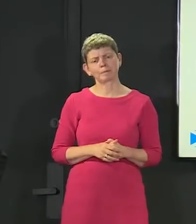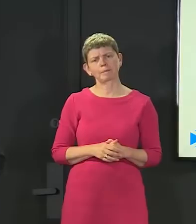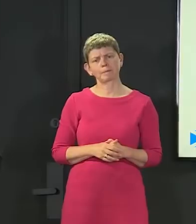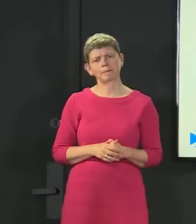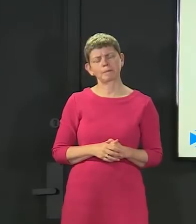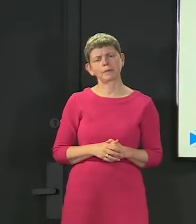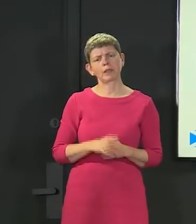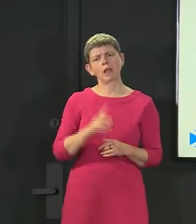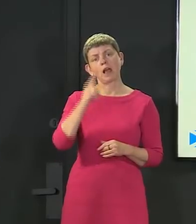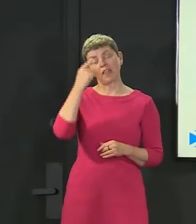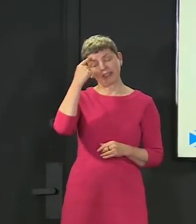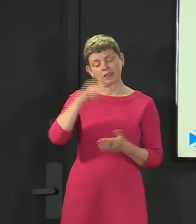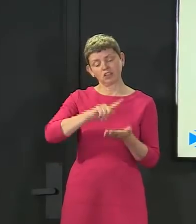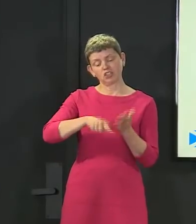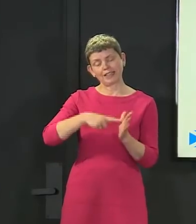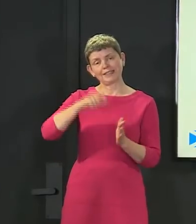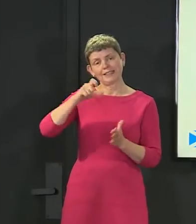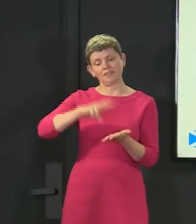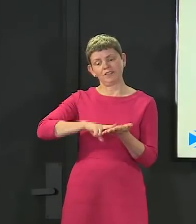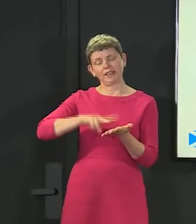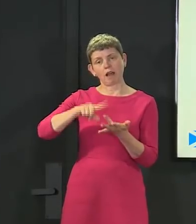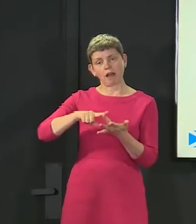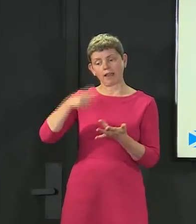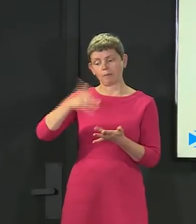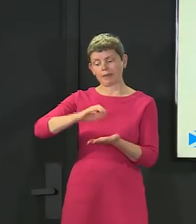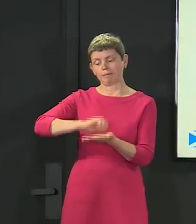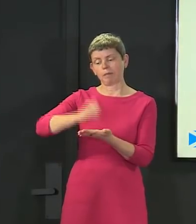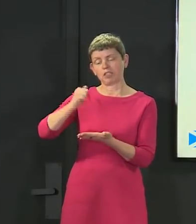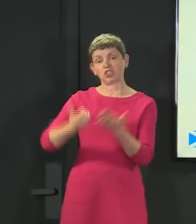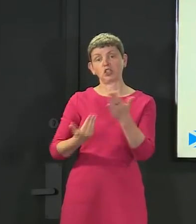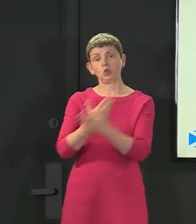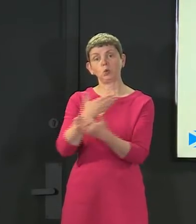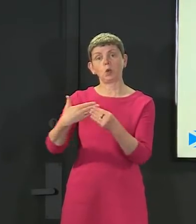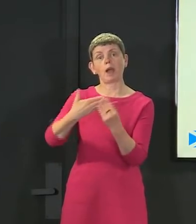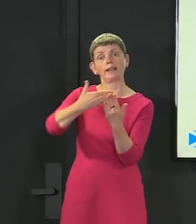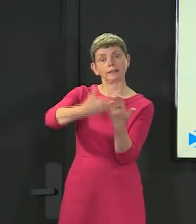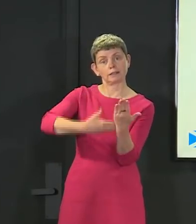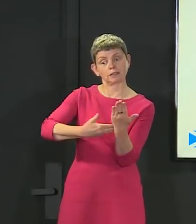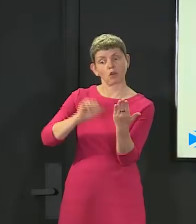than this JCVI we're publishing their updated guidance on their website and holding a news